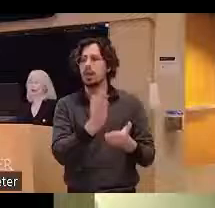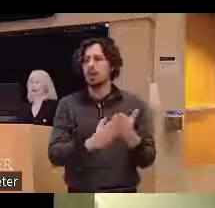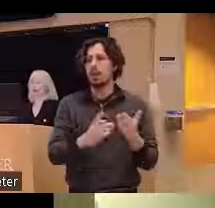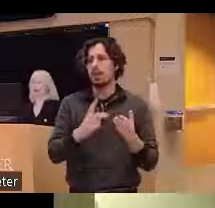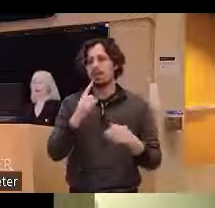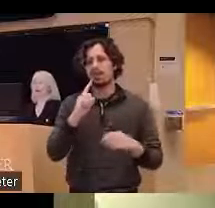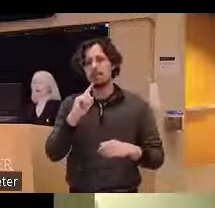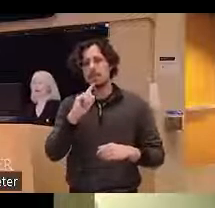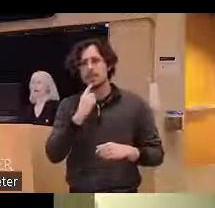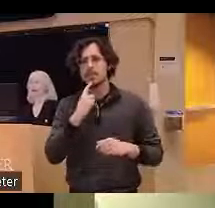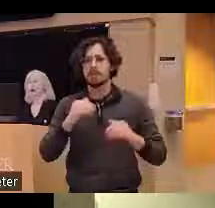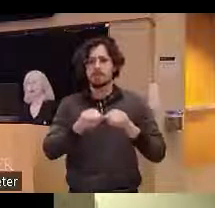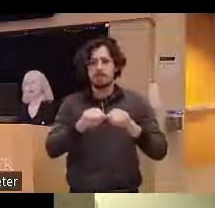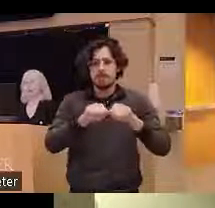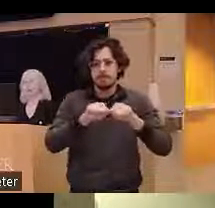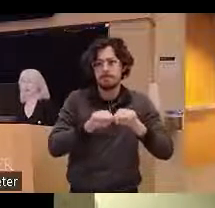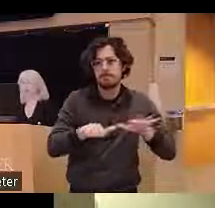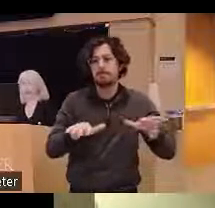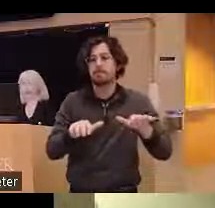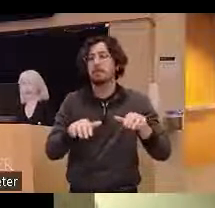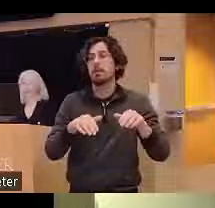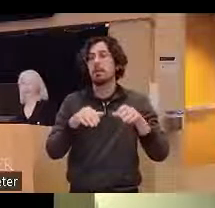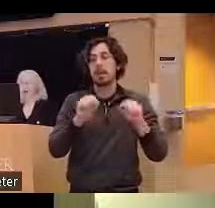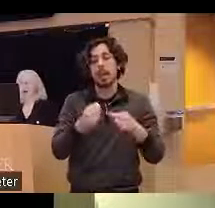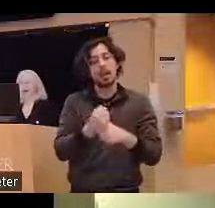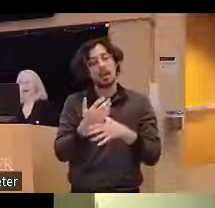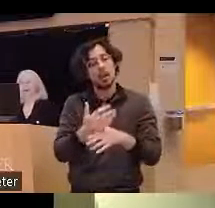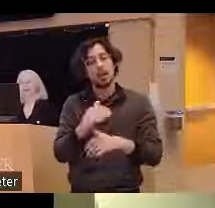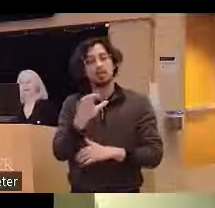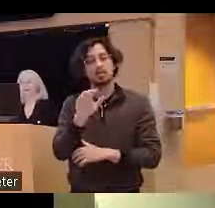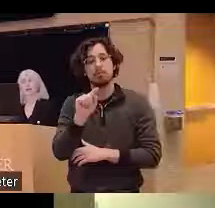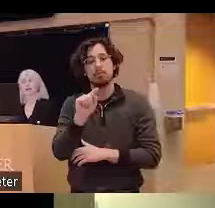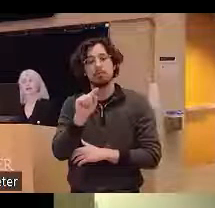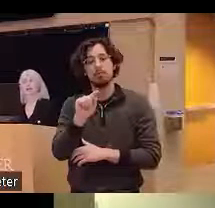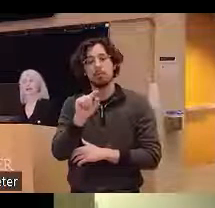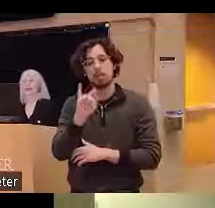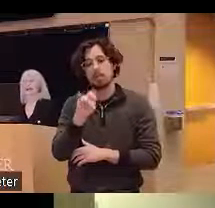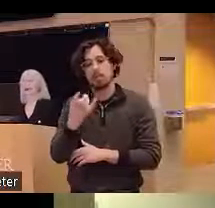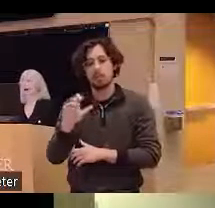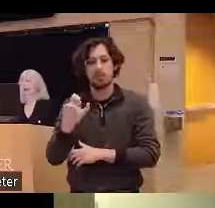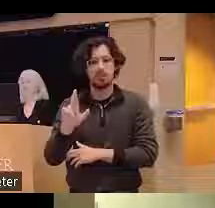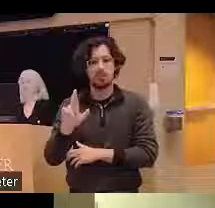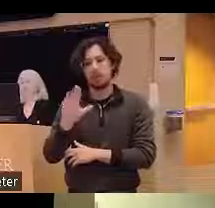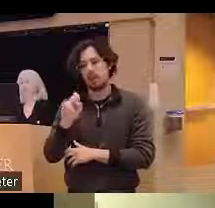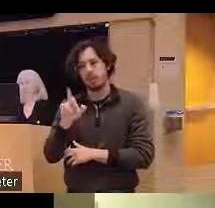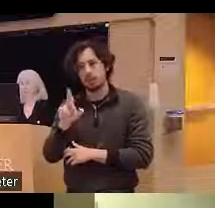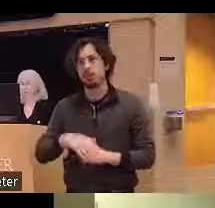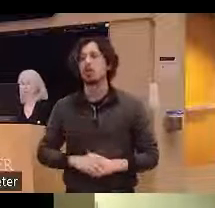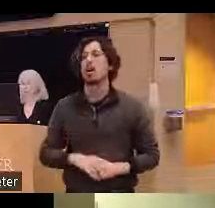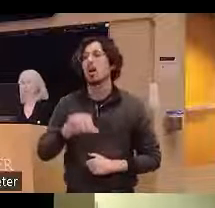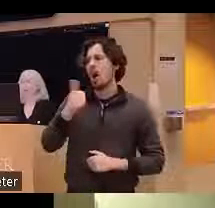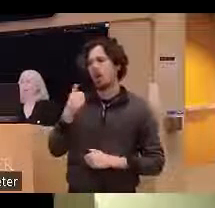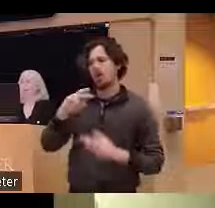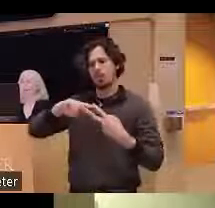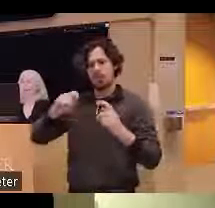they cause a spermatogonial testicular cancer um but others are adding um to the gene pool these